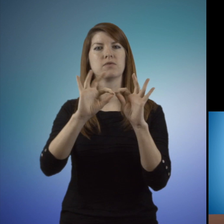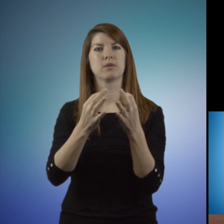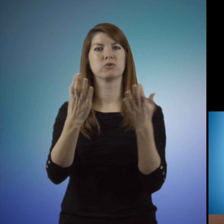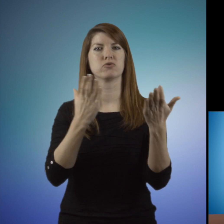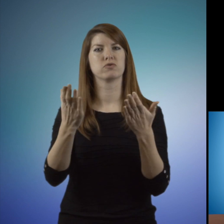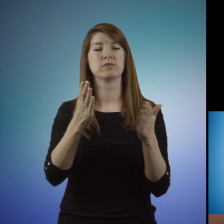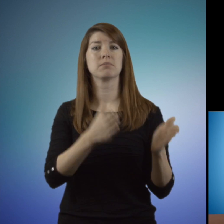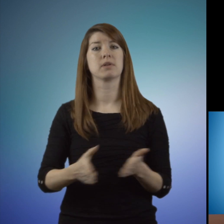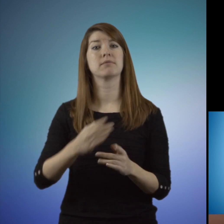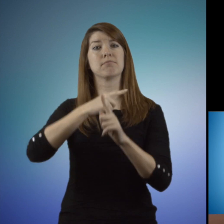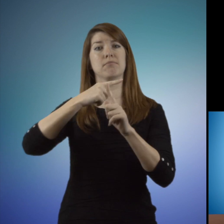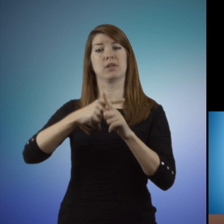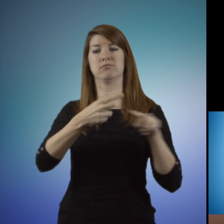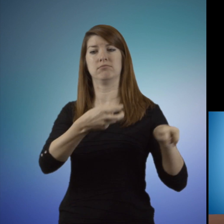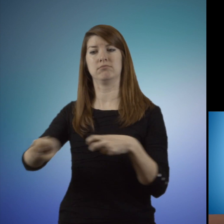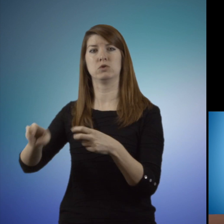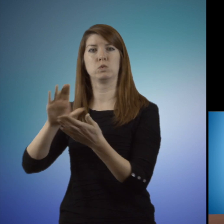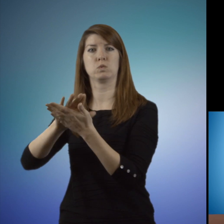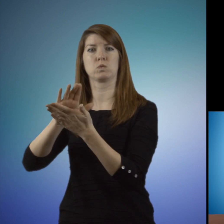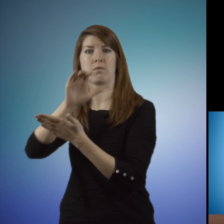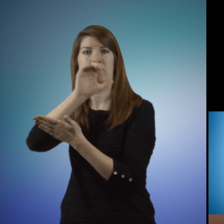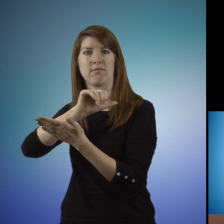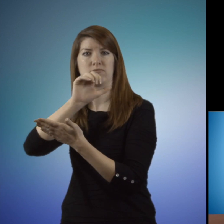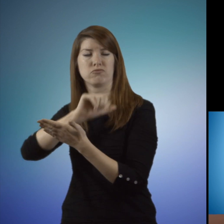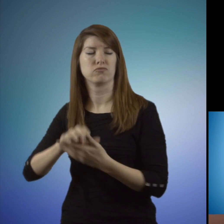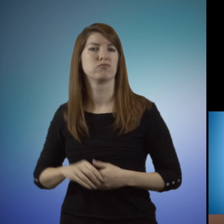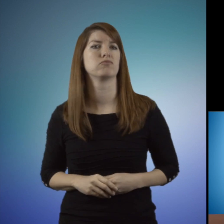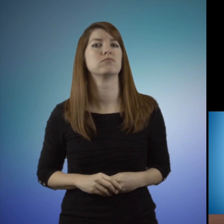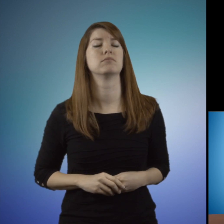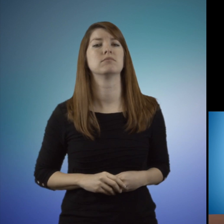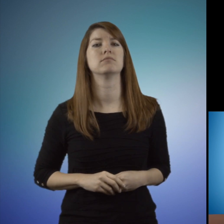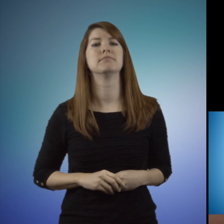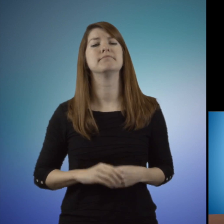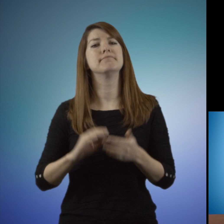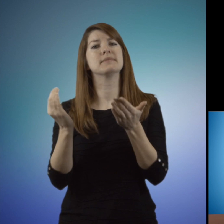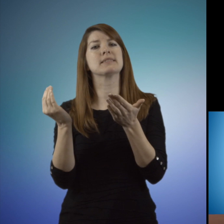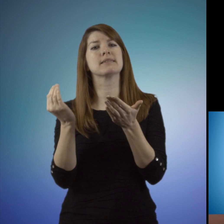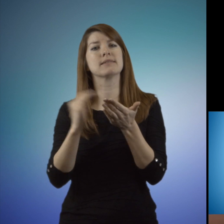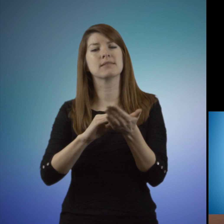So, again, just to clarify definitions.